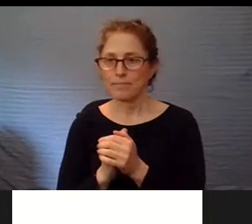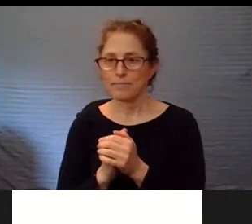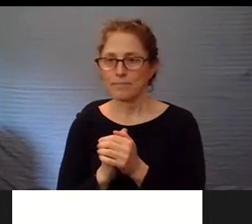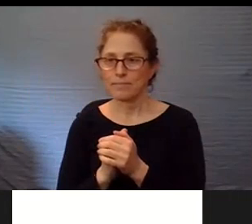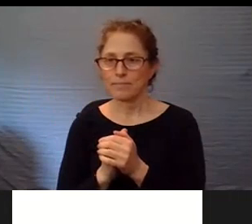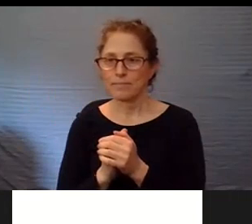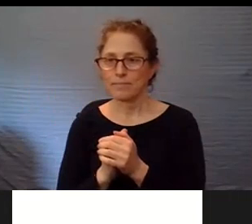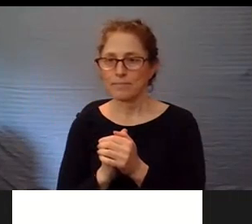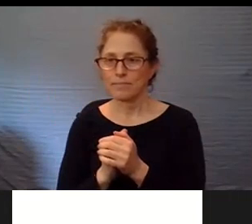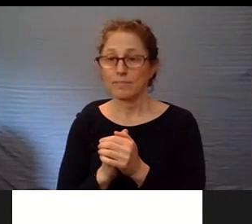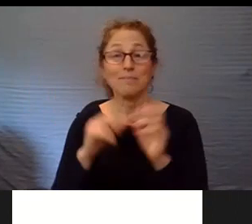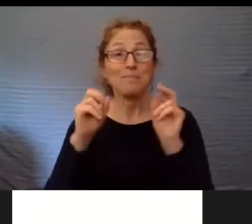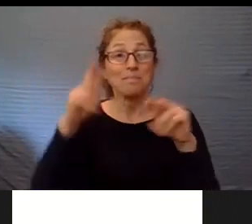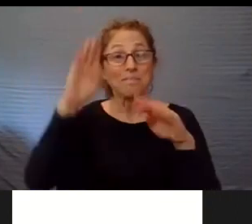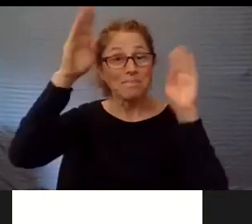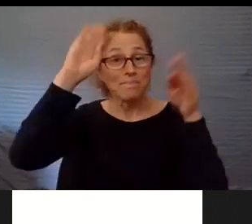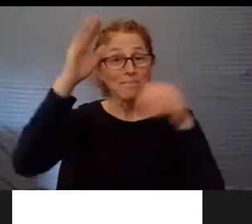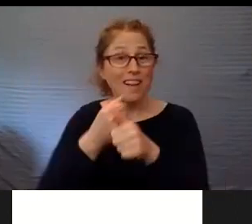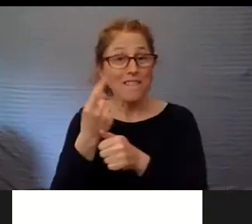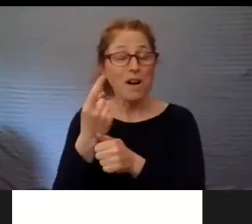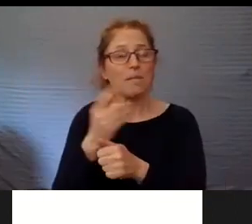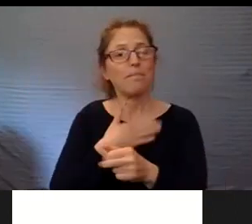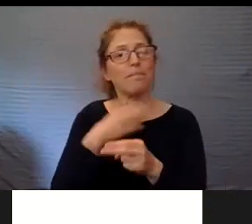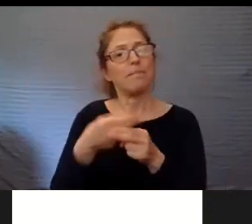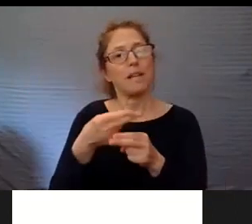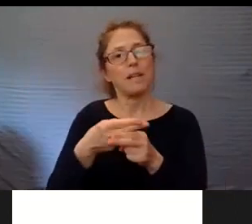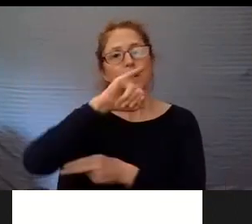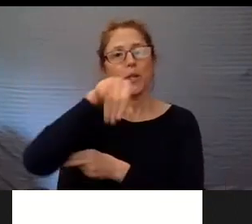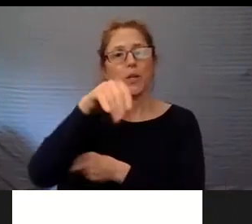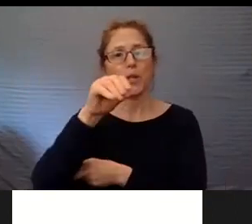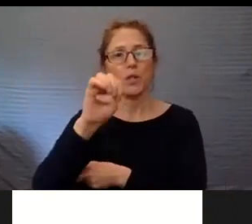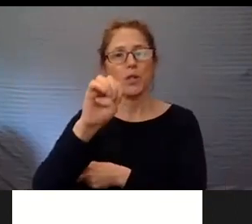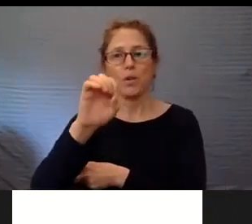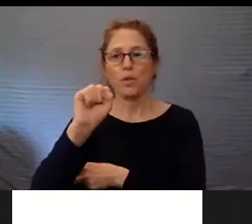Hi, everybody. My name is Joseph Stramondo,